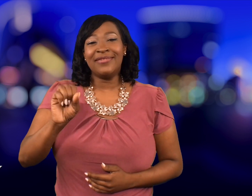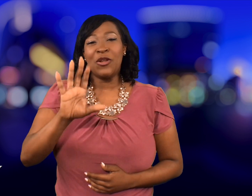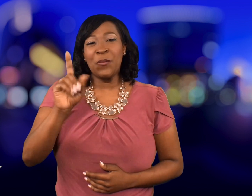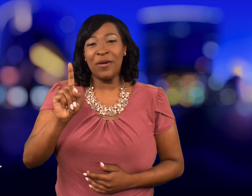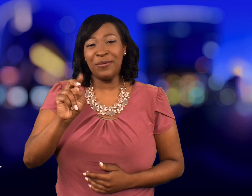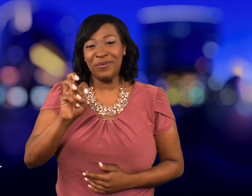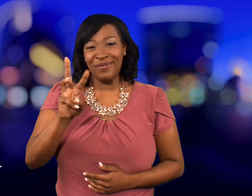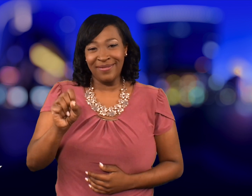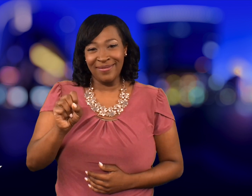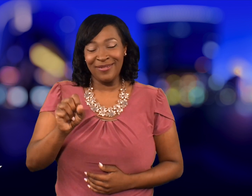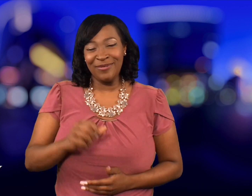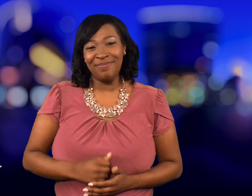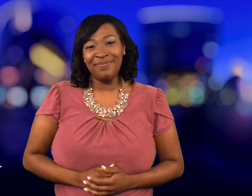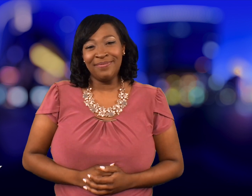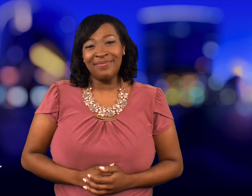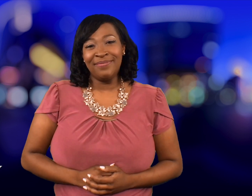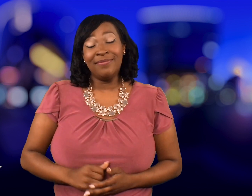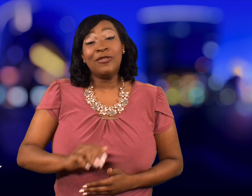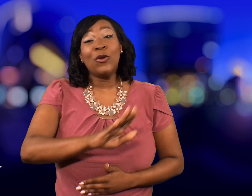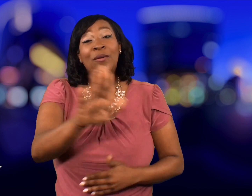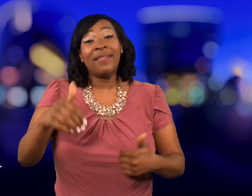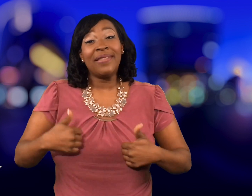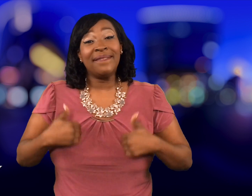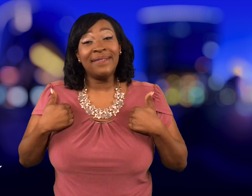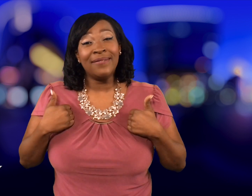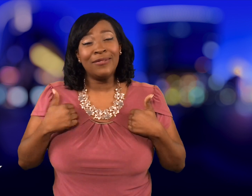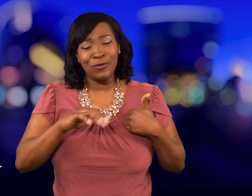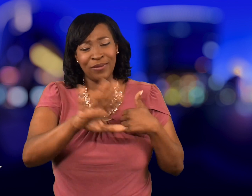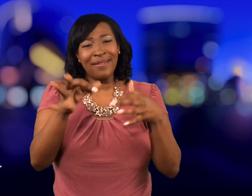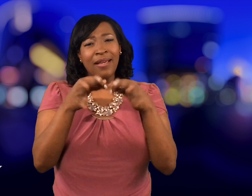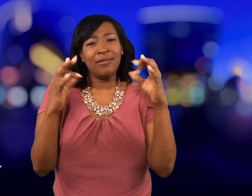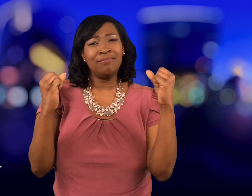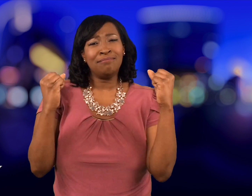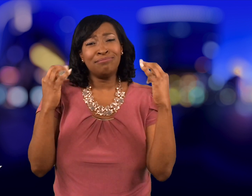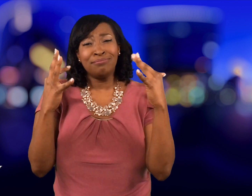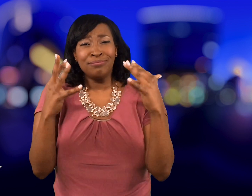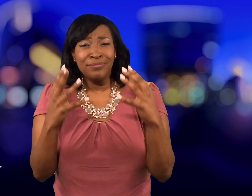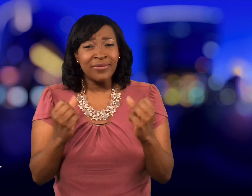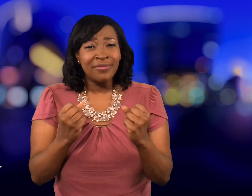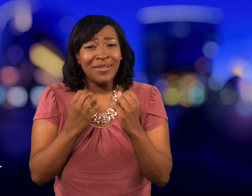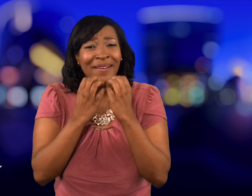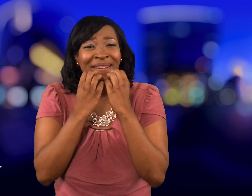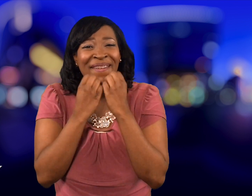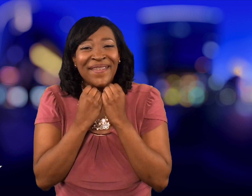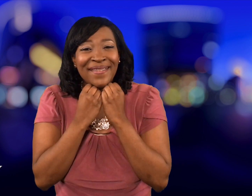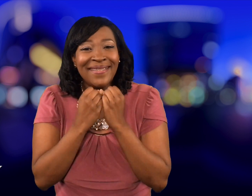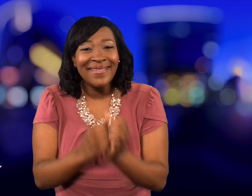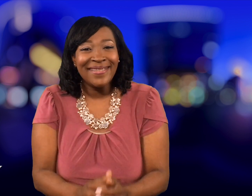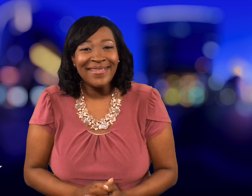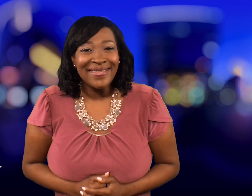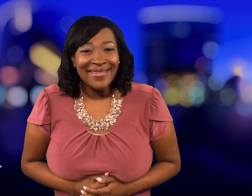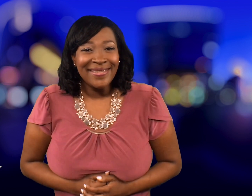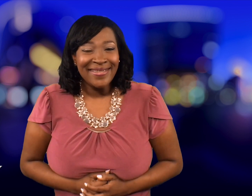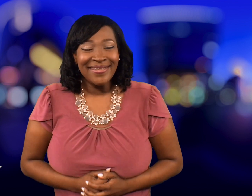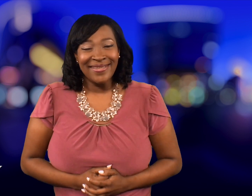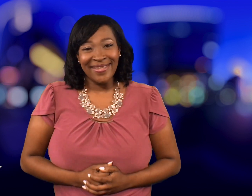Sign1News. Your life. Your language.